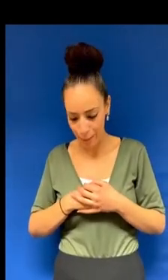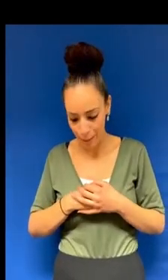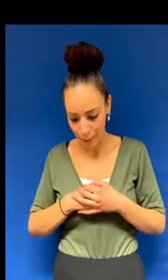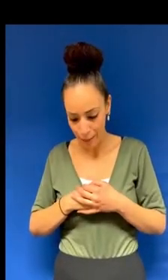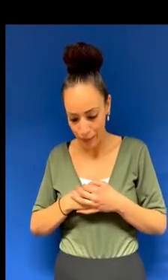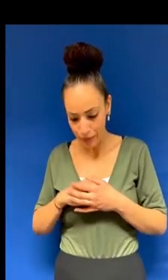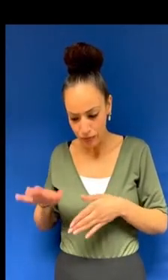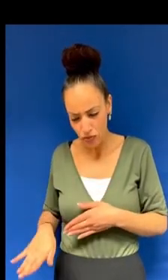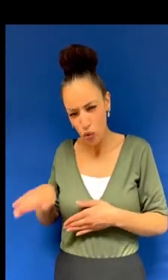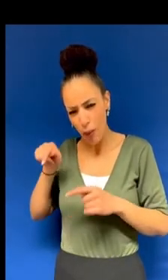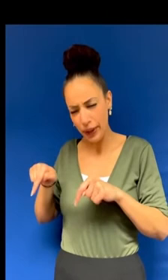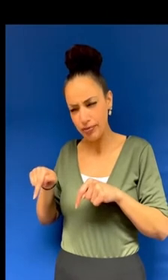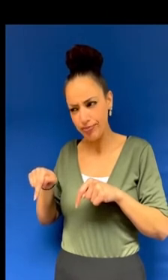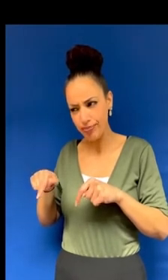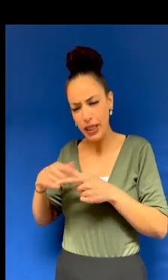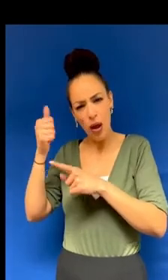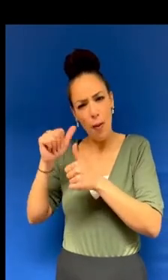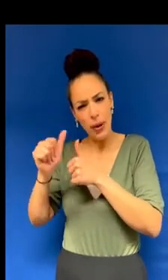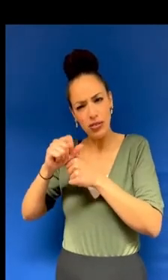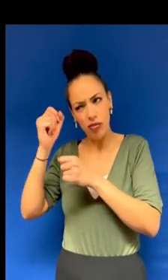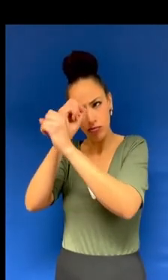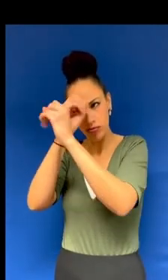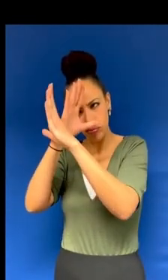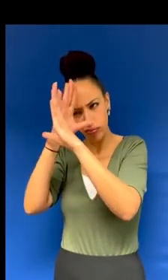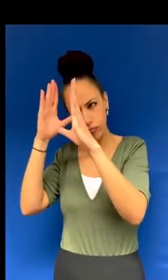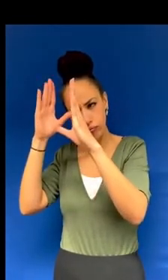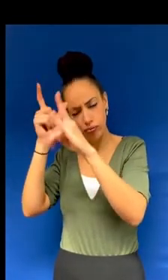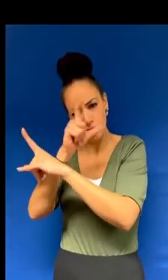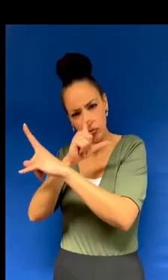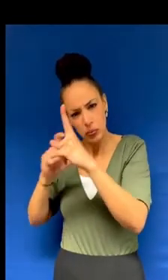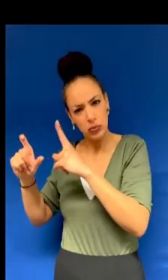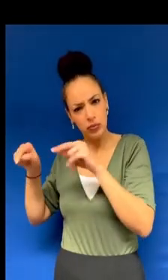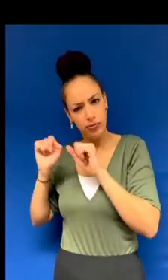and I've been born and brought up here, so I'm very much Newham-orientated.